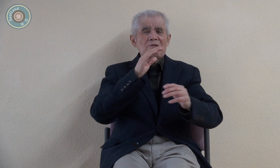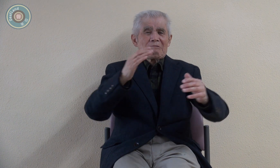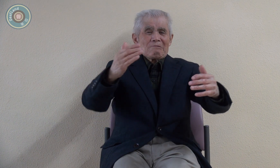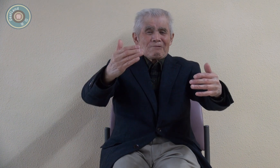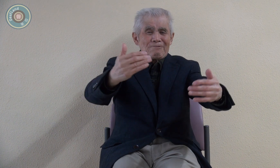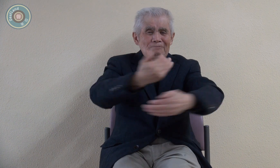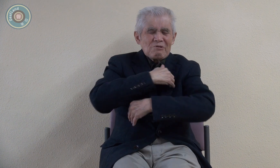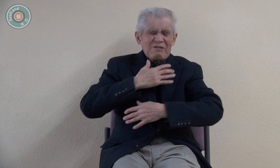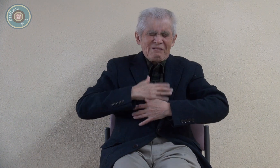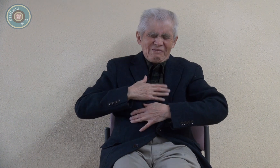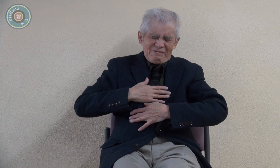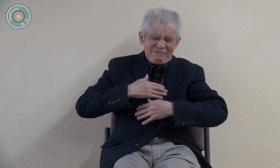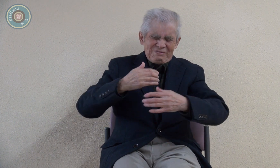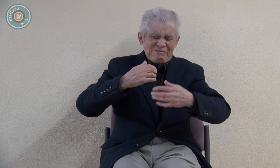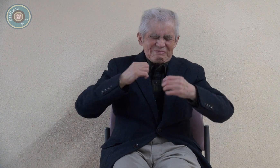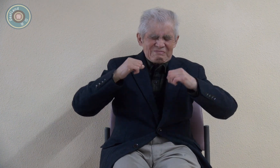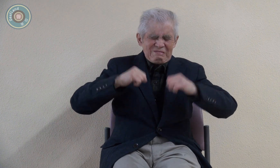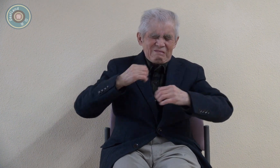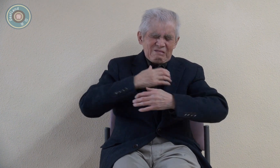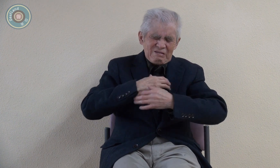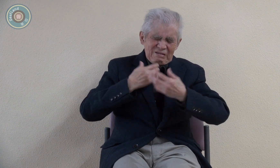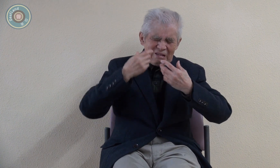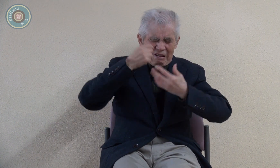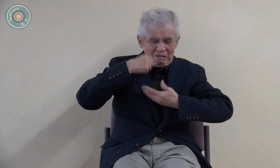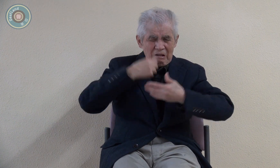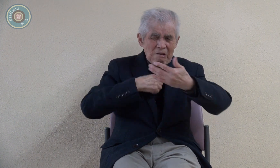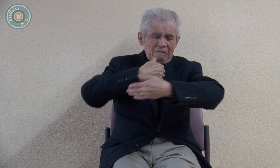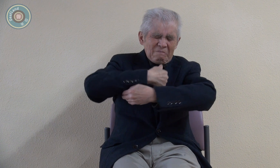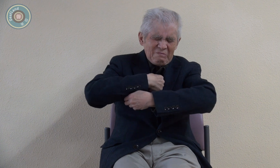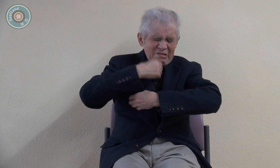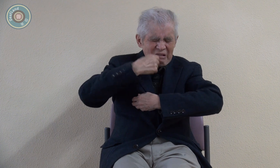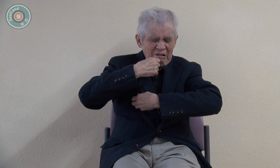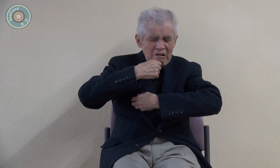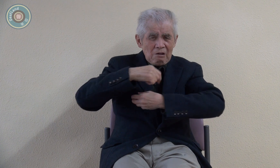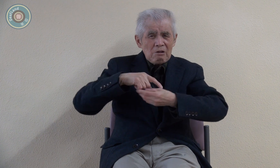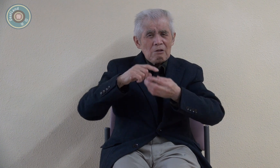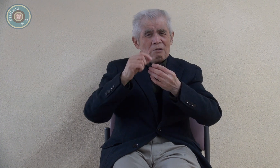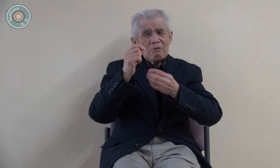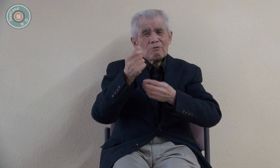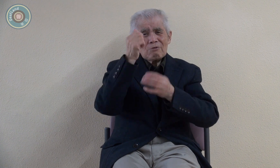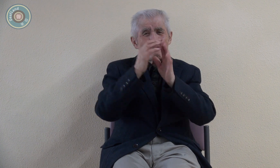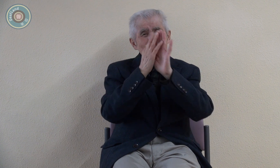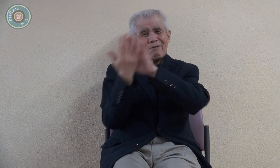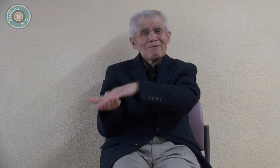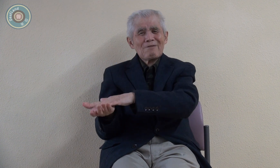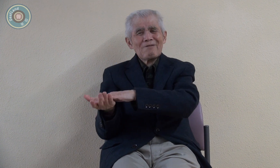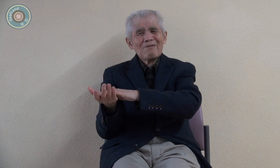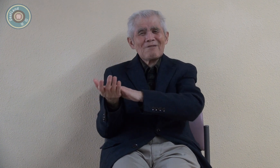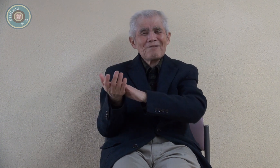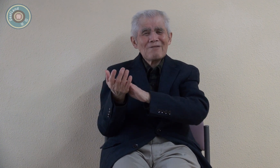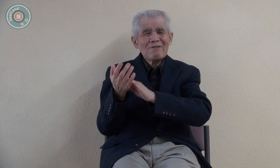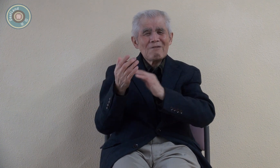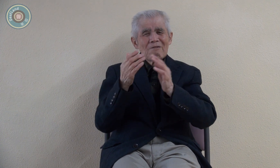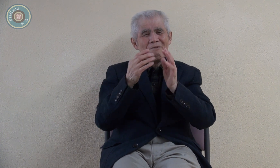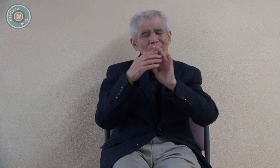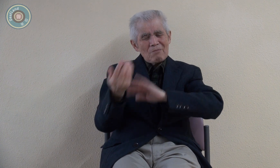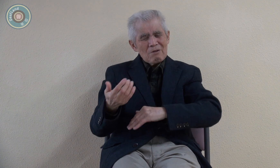She hugged the child The child seemed relieved